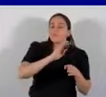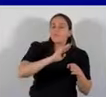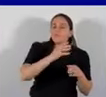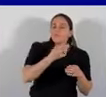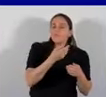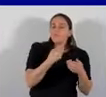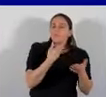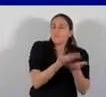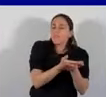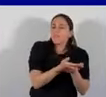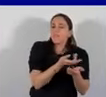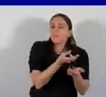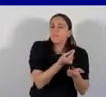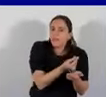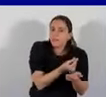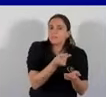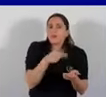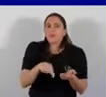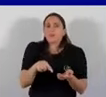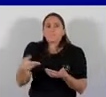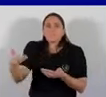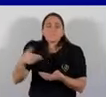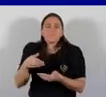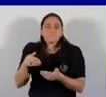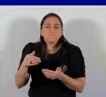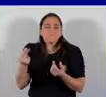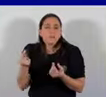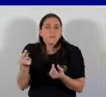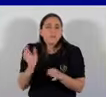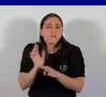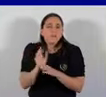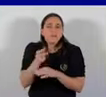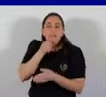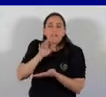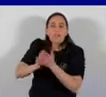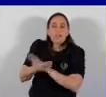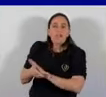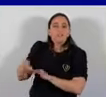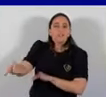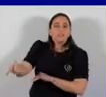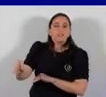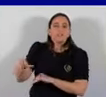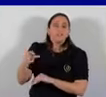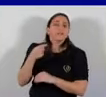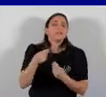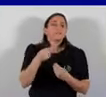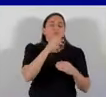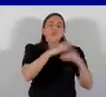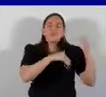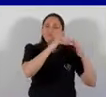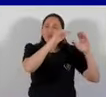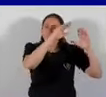Because look how symmetrically the IPC and the IBM went up And why, because they left an untransable